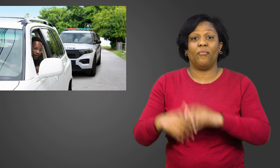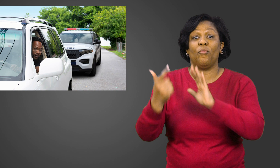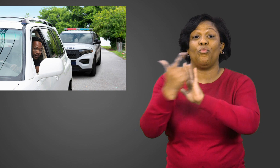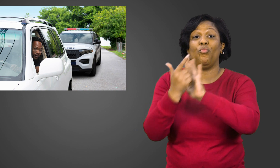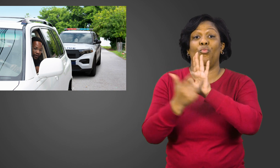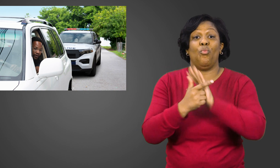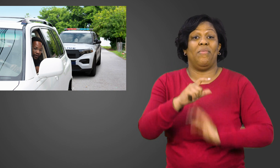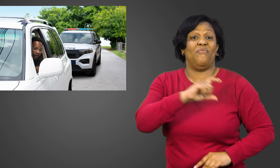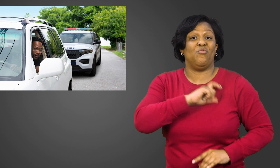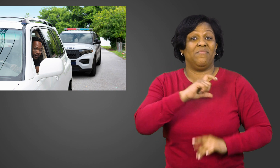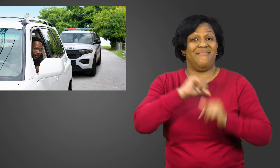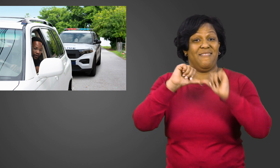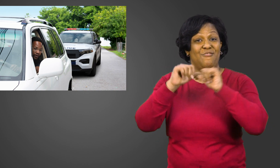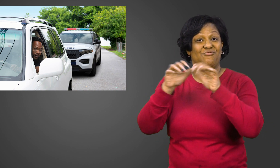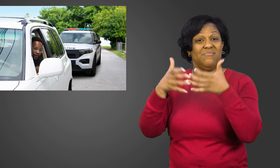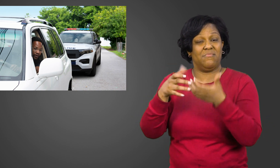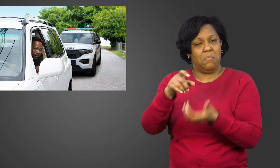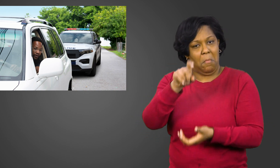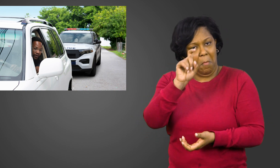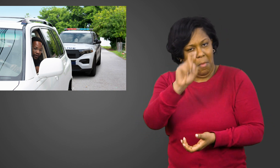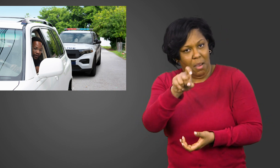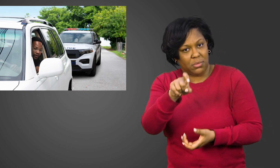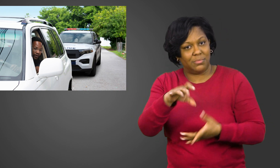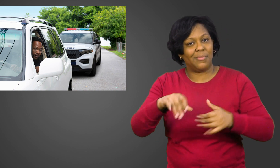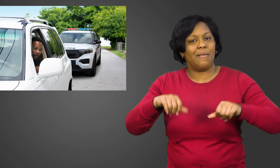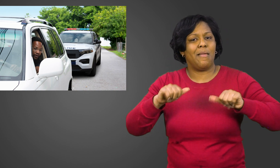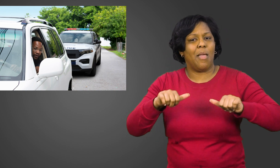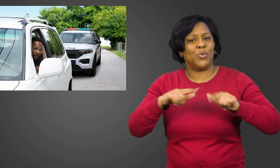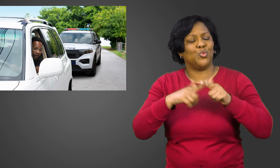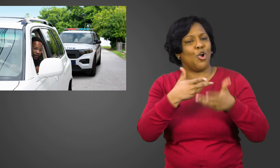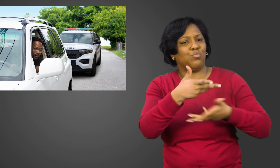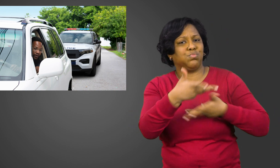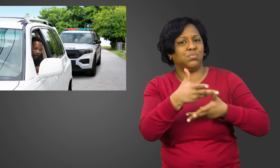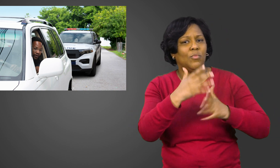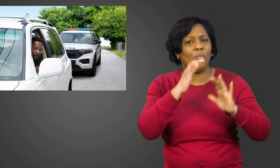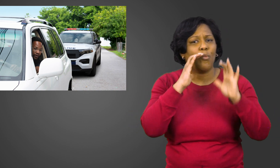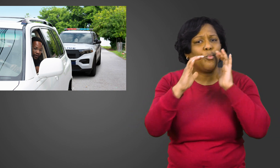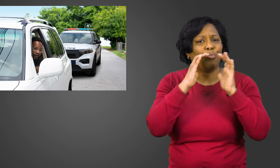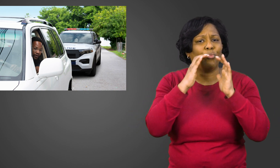Law enforcement agencies must be able to communicate just as effectively